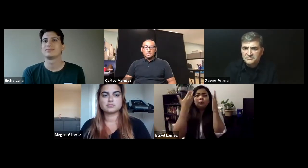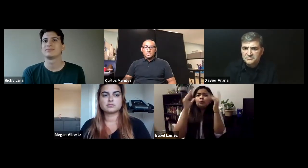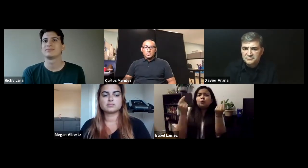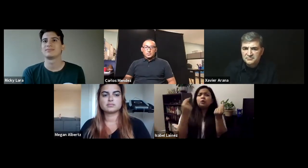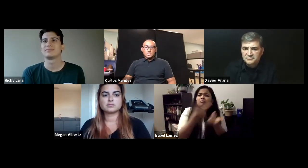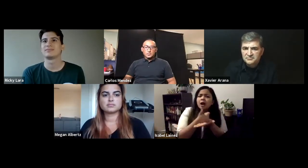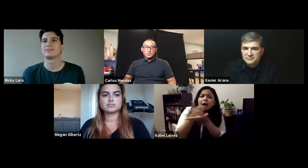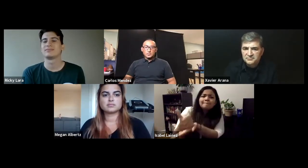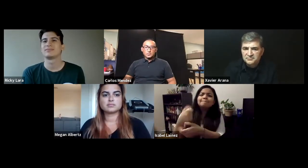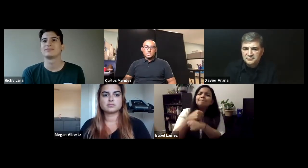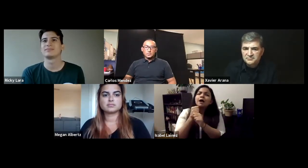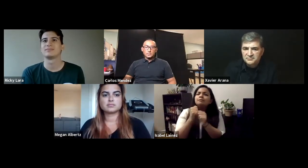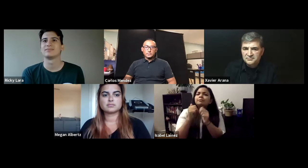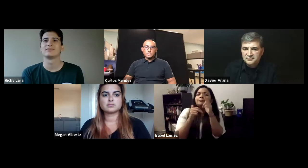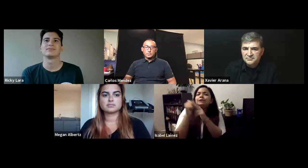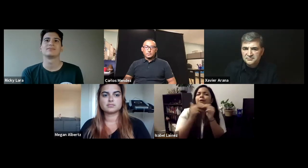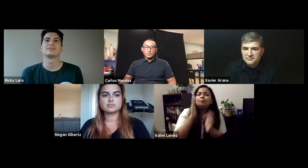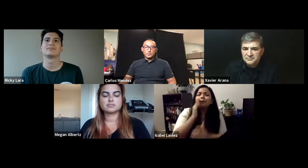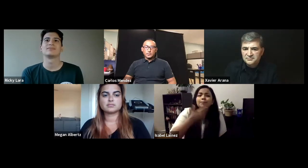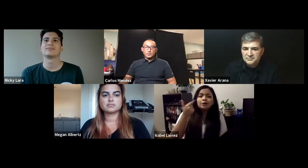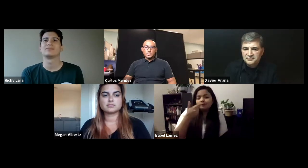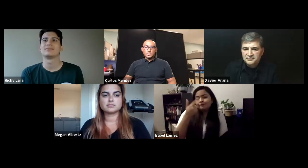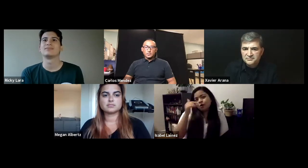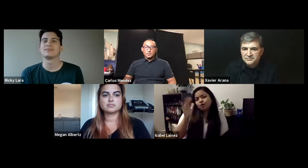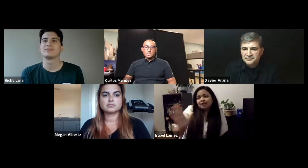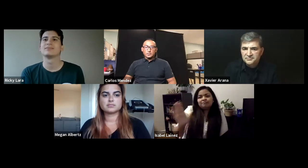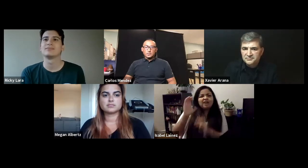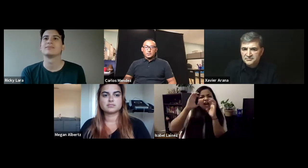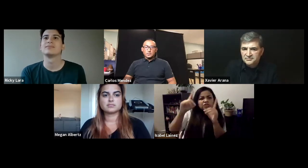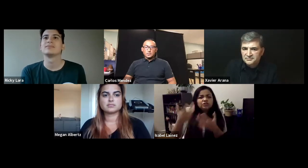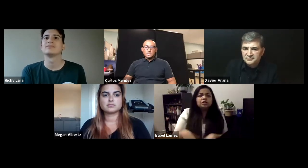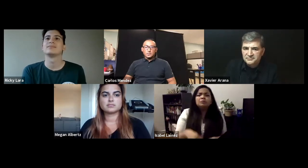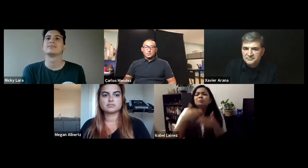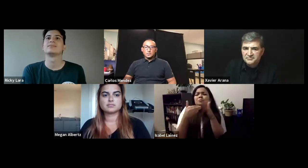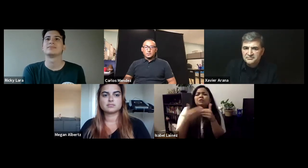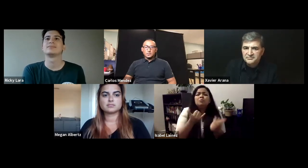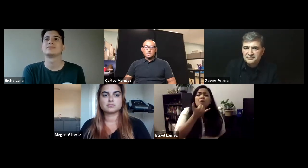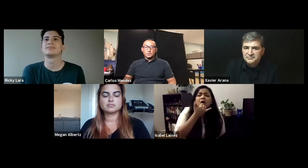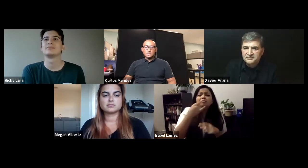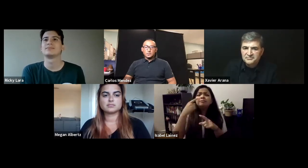If there's...if you see someone who needs help, help them. You know, maybe it's...